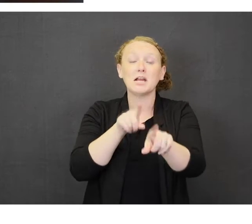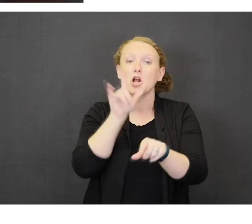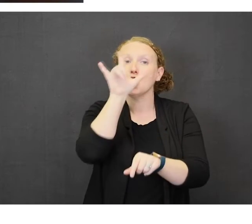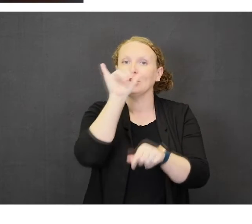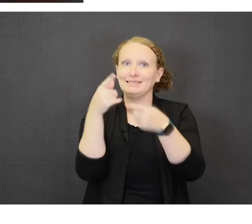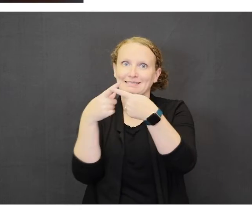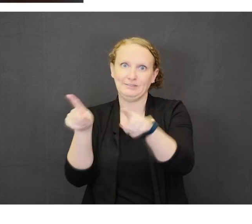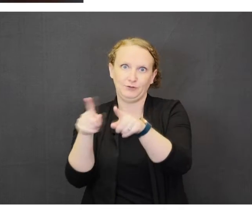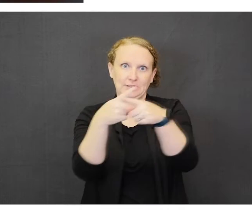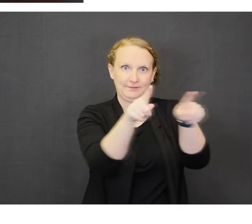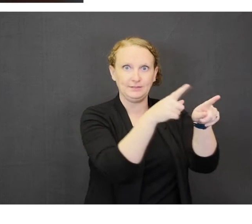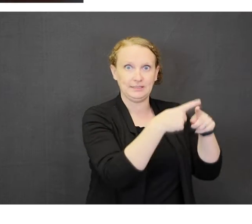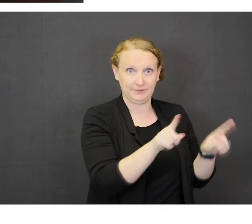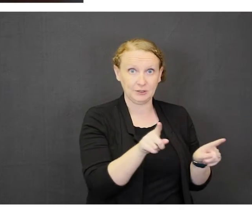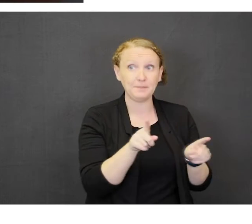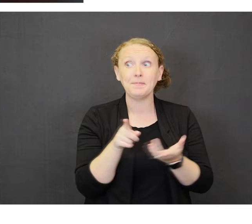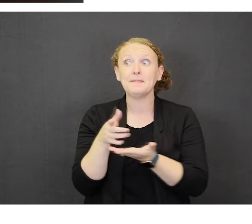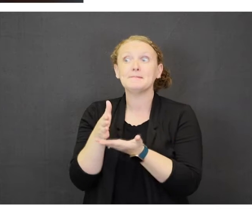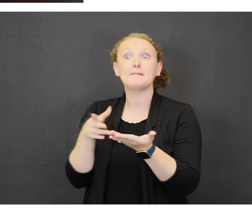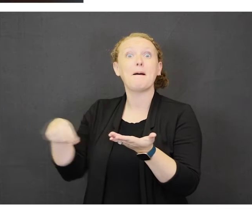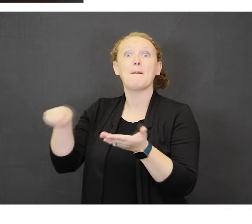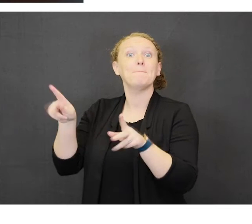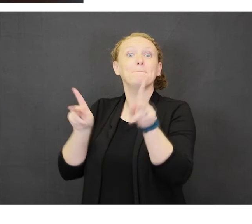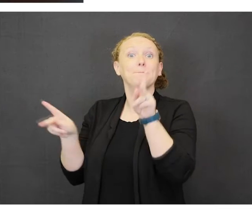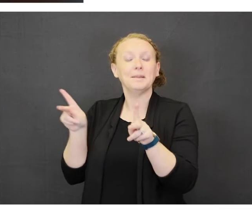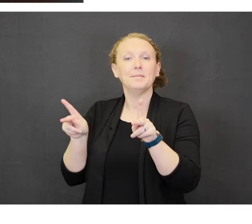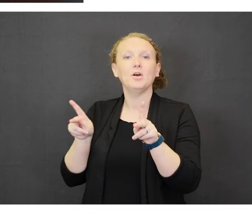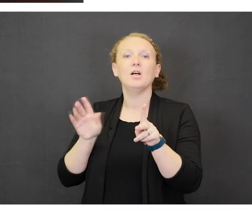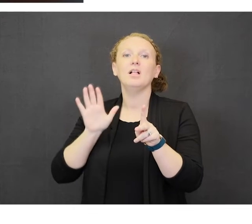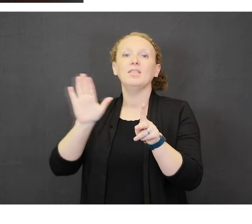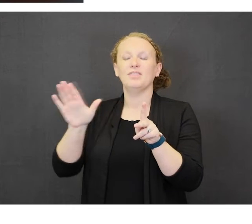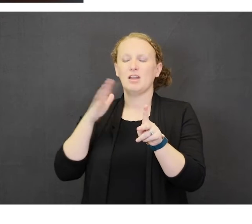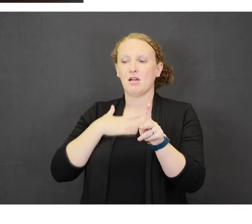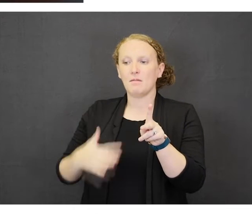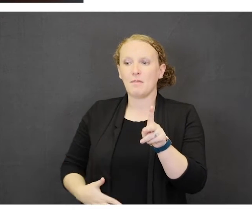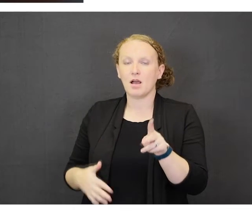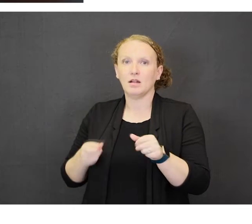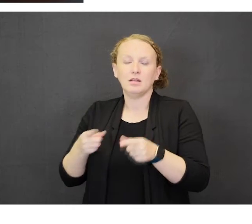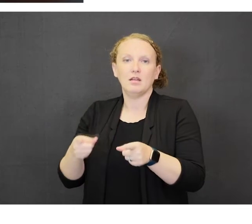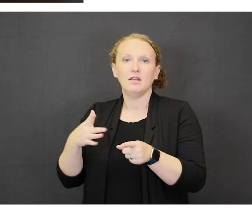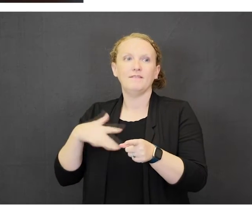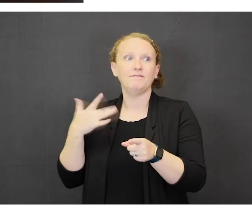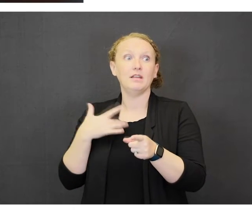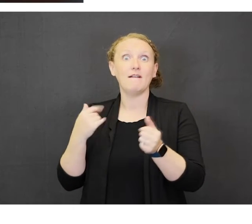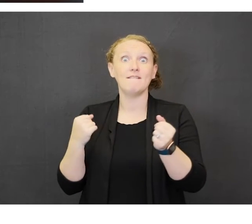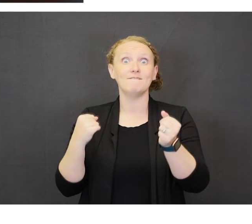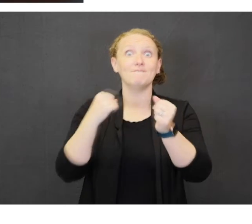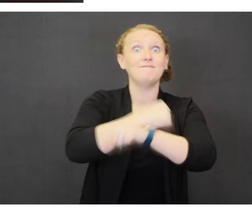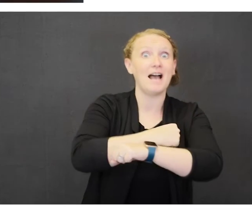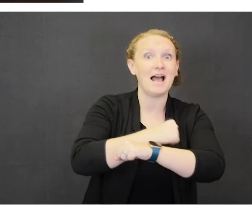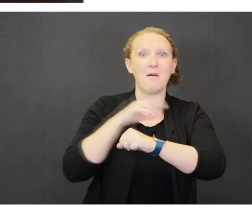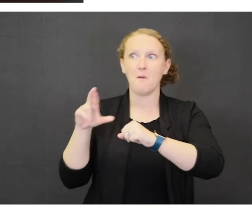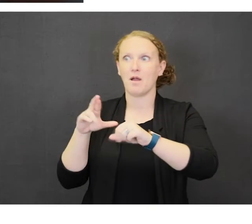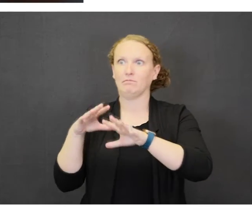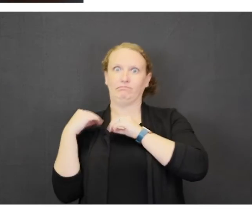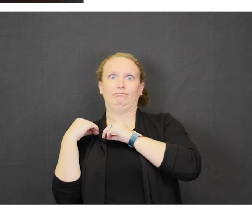or flight response which starts to look a bit like anxiety It can even go into panic